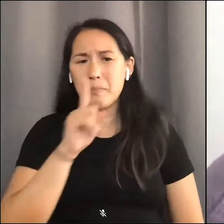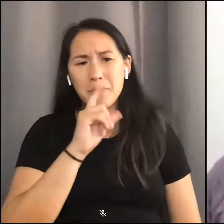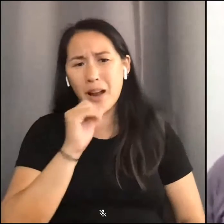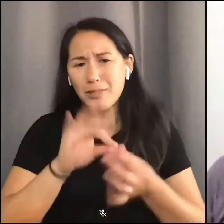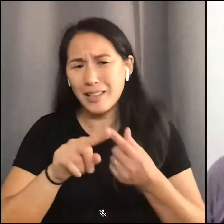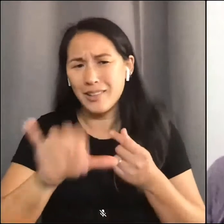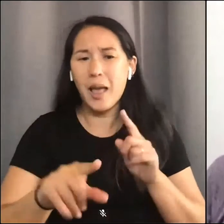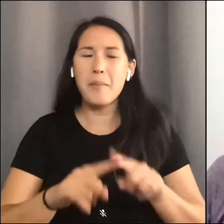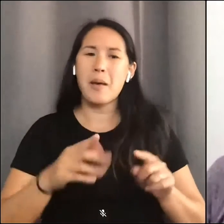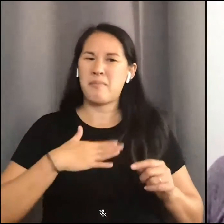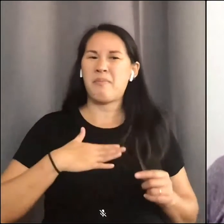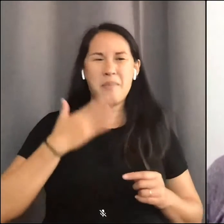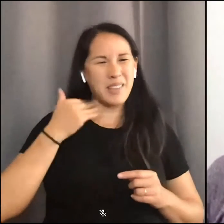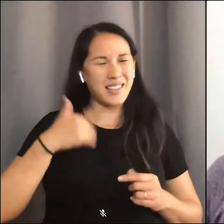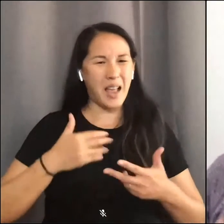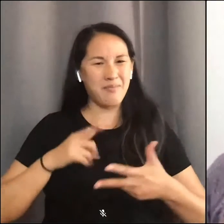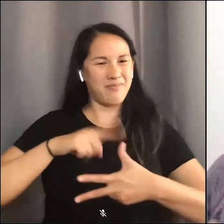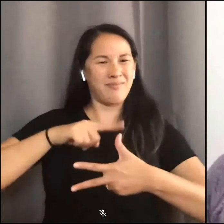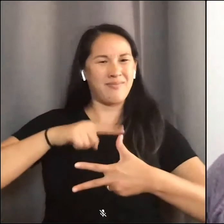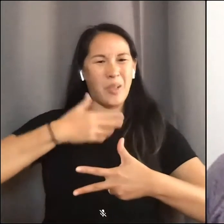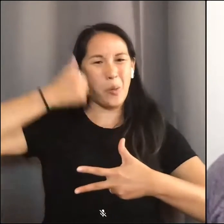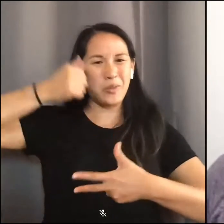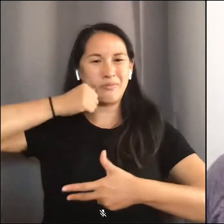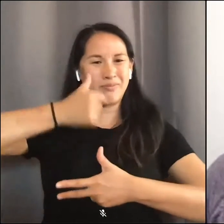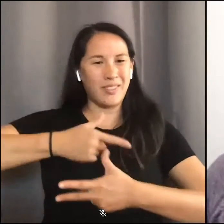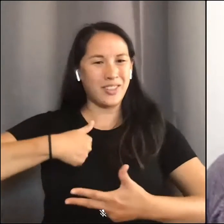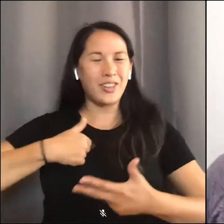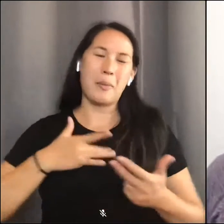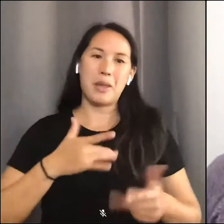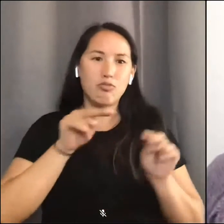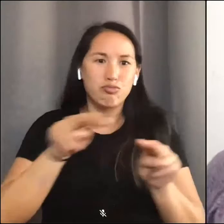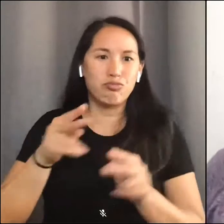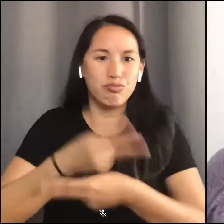for people thing um and the reason how i found that out is like in eighth grade i went to like